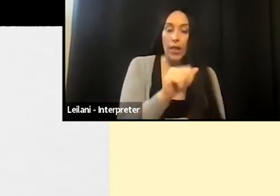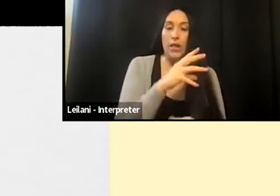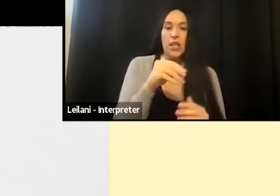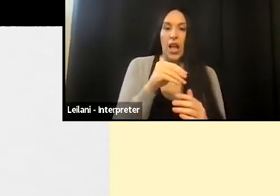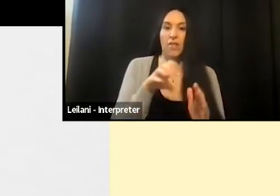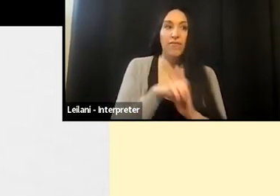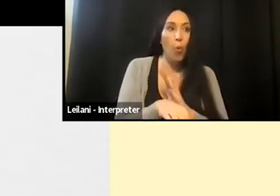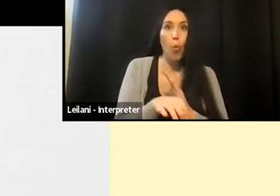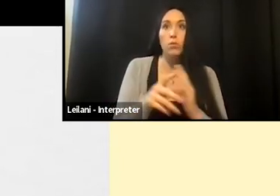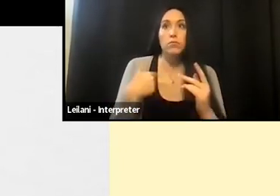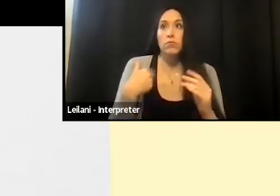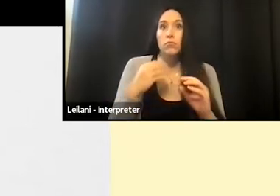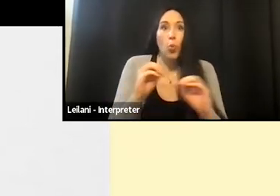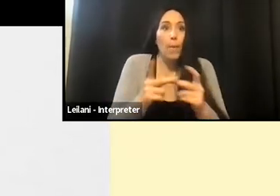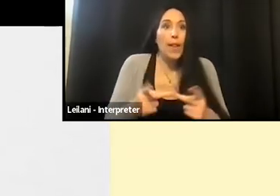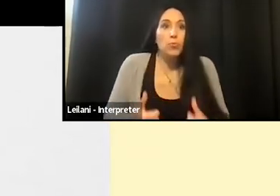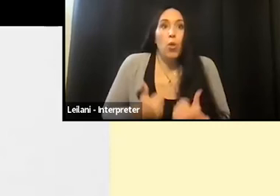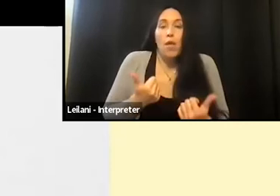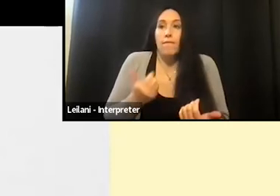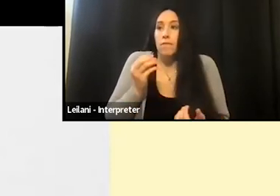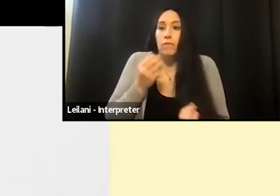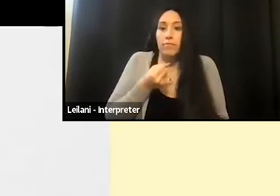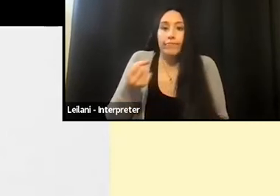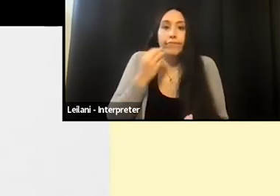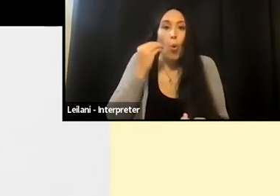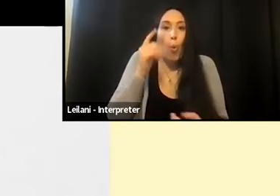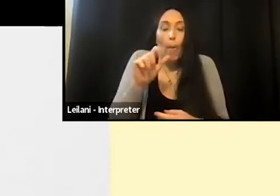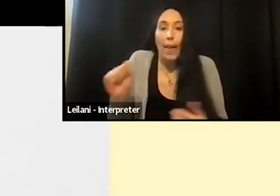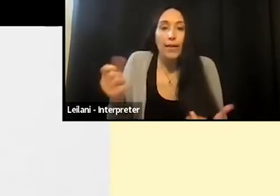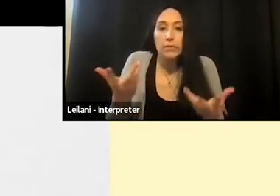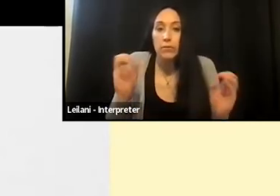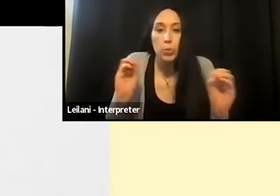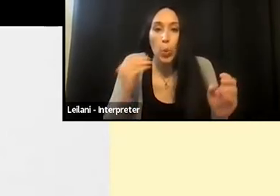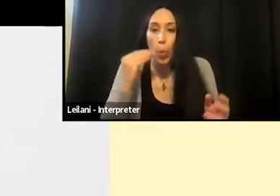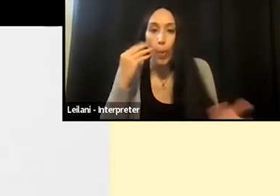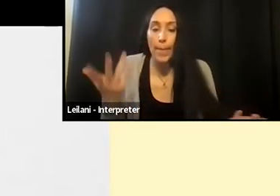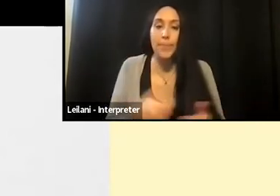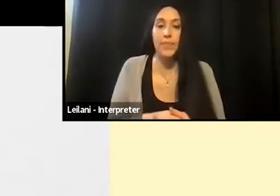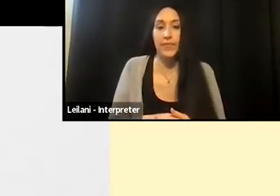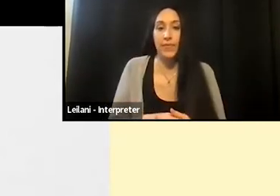And as Melissa is even naming in the chat, you know, accommodations that should be the law.